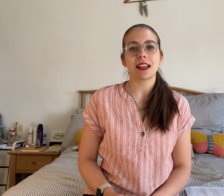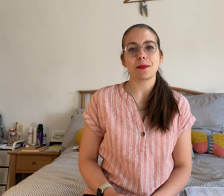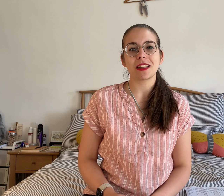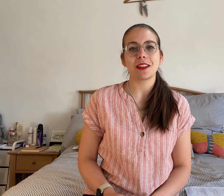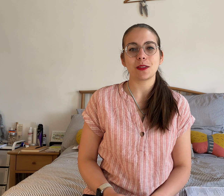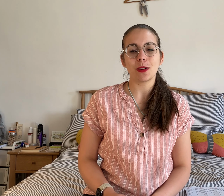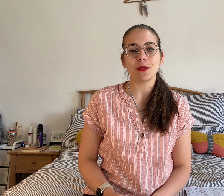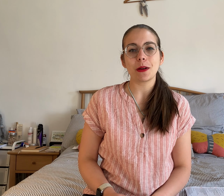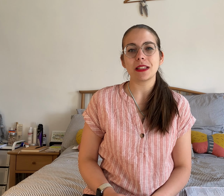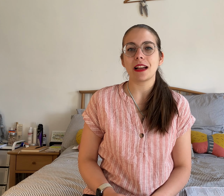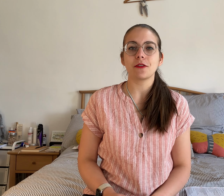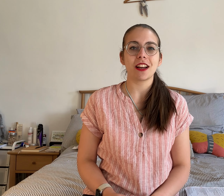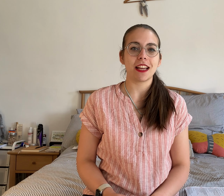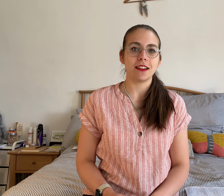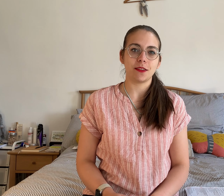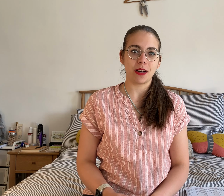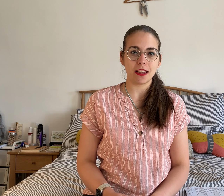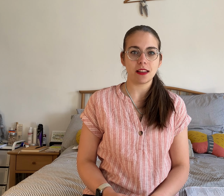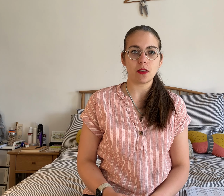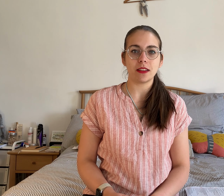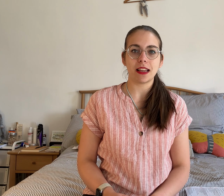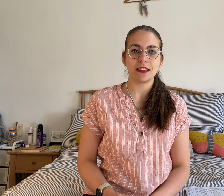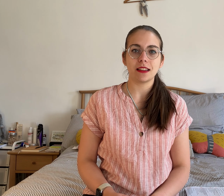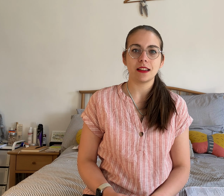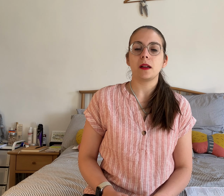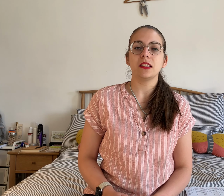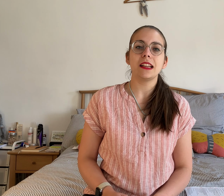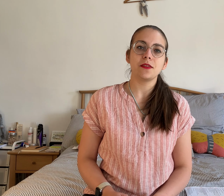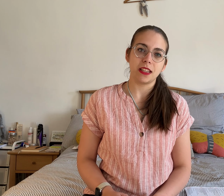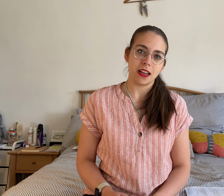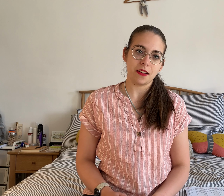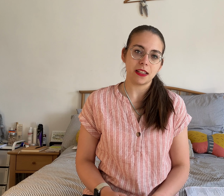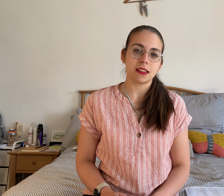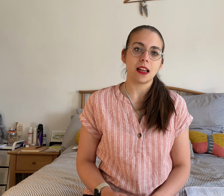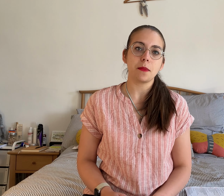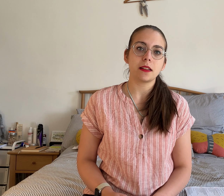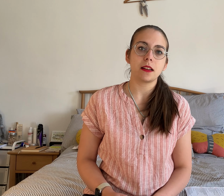Sign-by-Sign tutorials and chronic illness related content. Today's video is a Sign-by-Sign